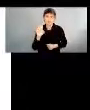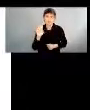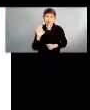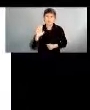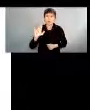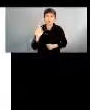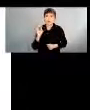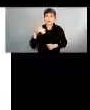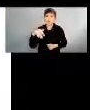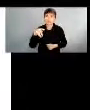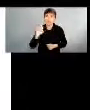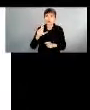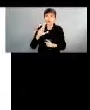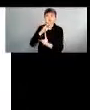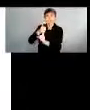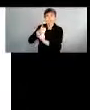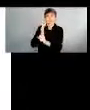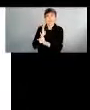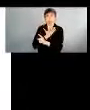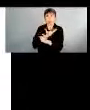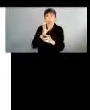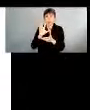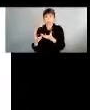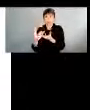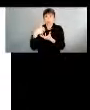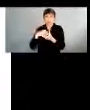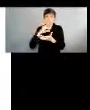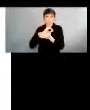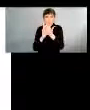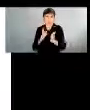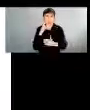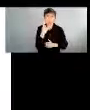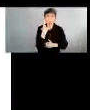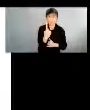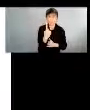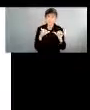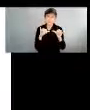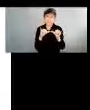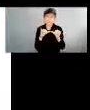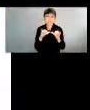in residence. One-size-fits-one. We acknowledge that systems